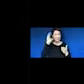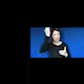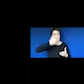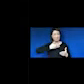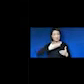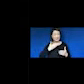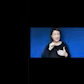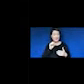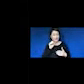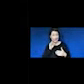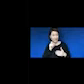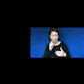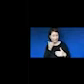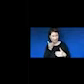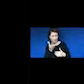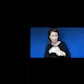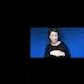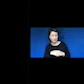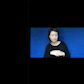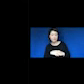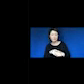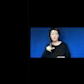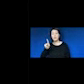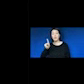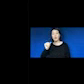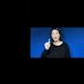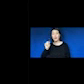skip that step. Kaitlin, would you like to go first? Yes.